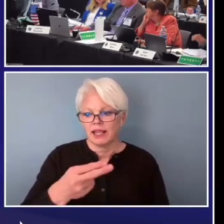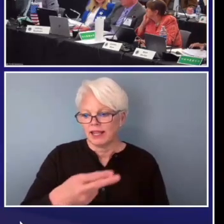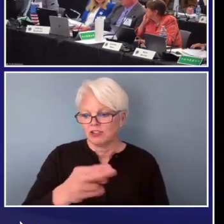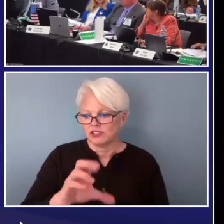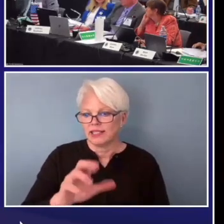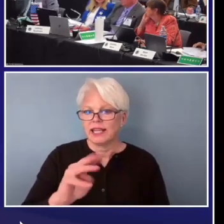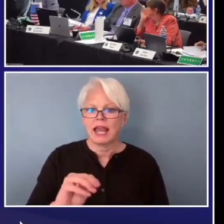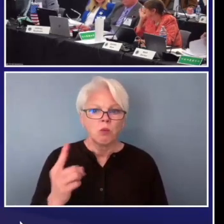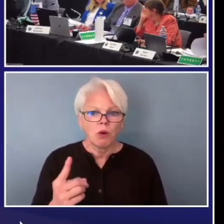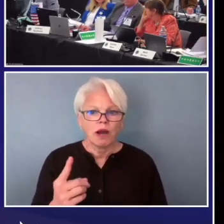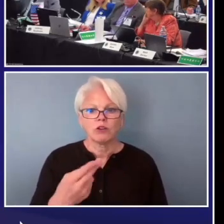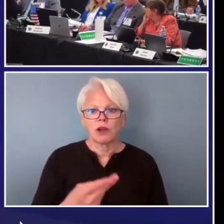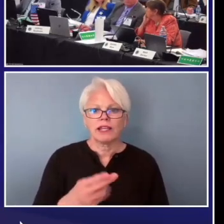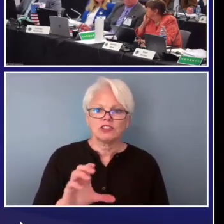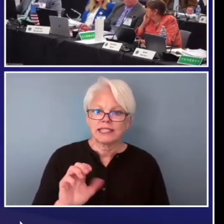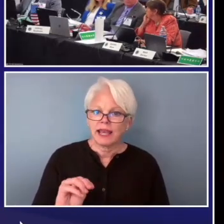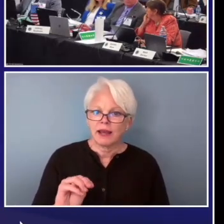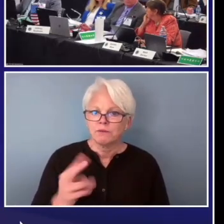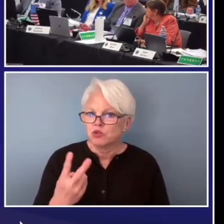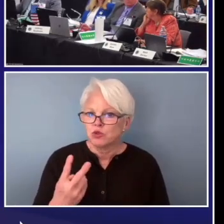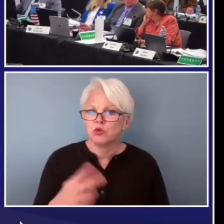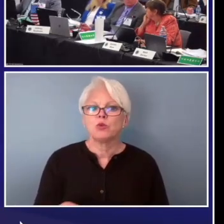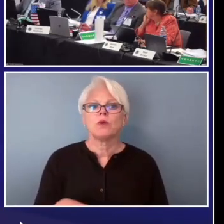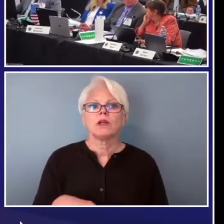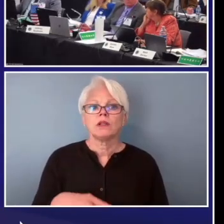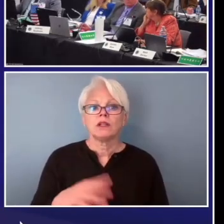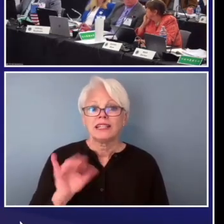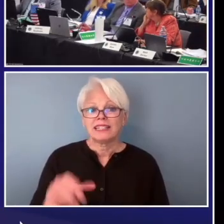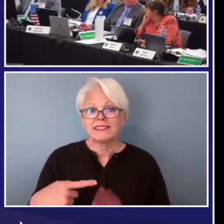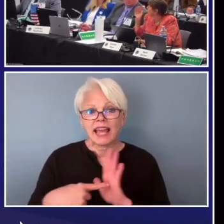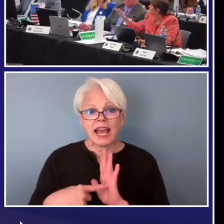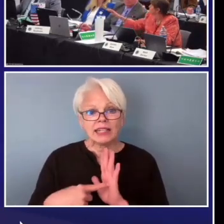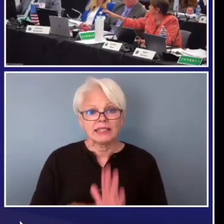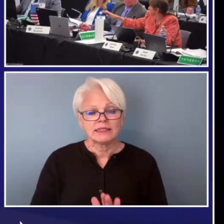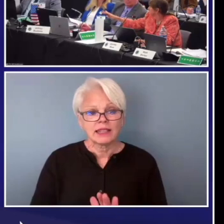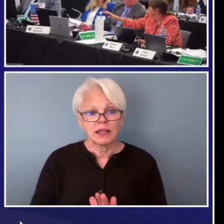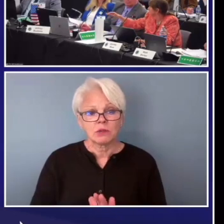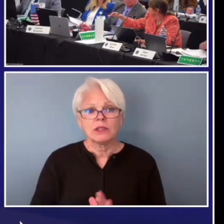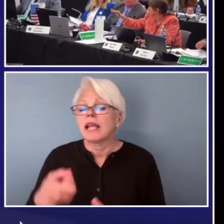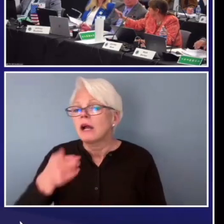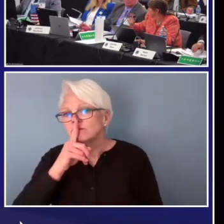Um, Would that be an example, perhaps, where I'm not saying you should answer, like, I'm just saying this is